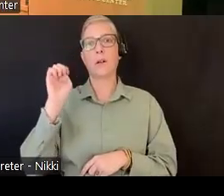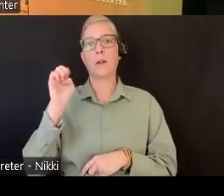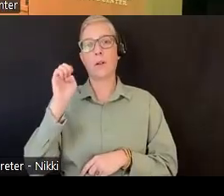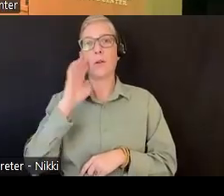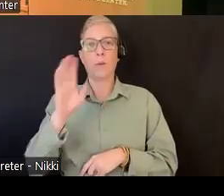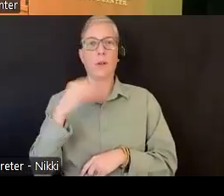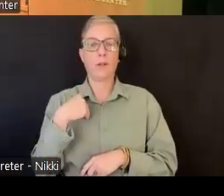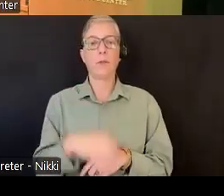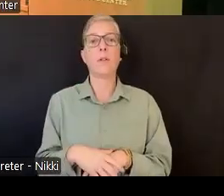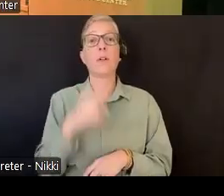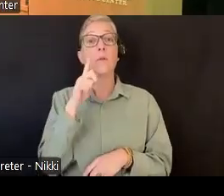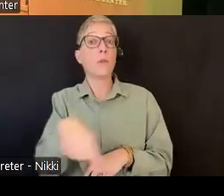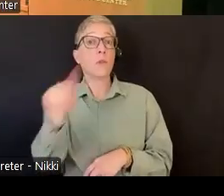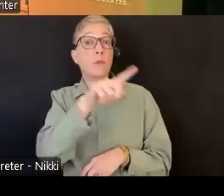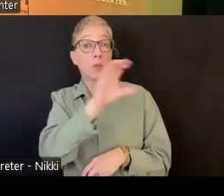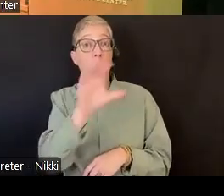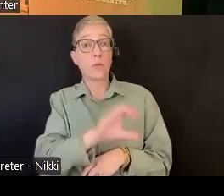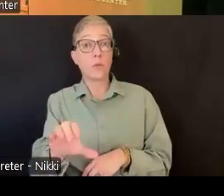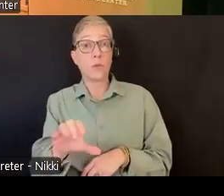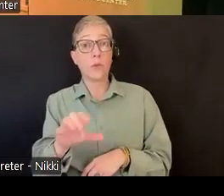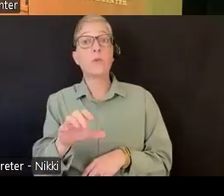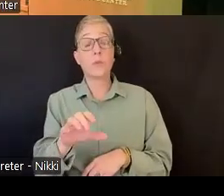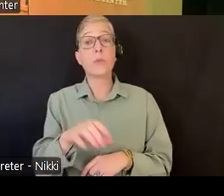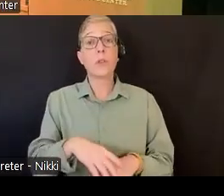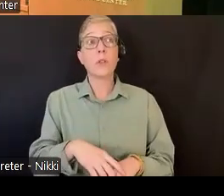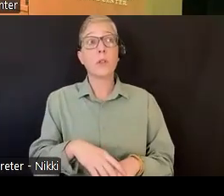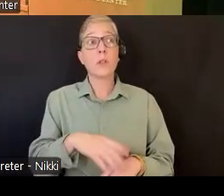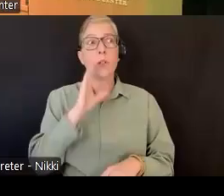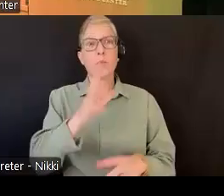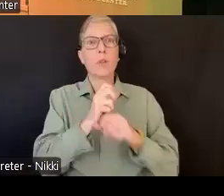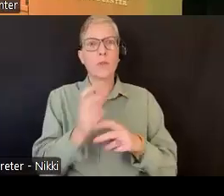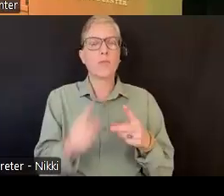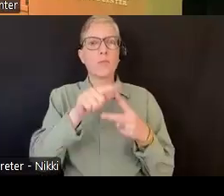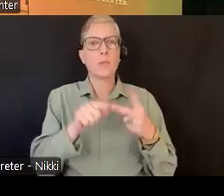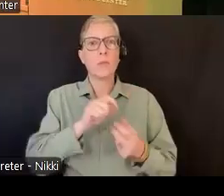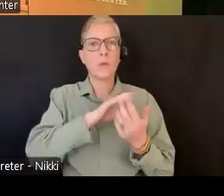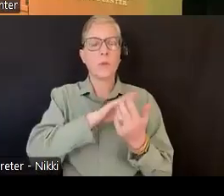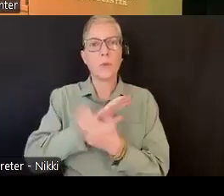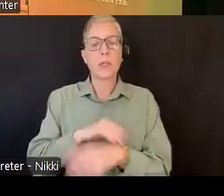on Zoom, you should be able to get it in at least two ways. One, it will probably appear in the chat